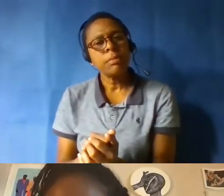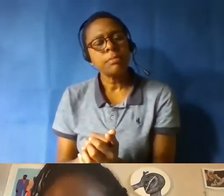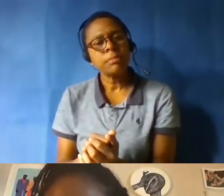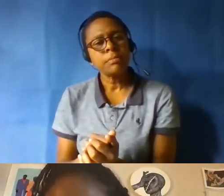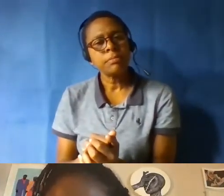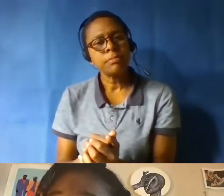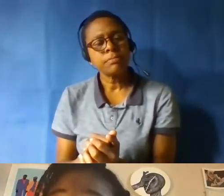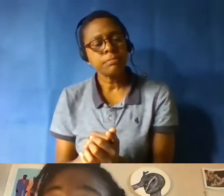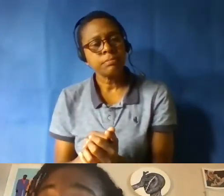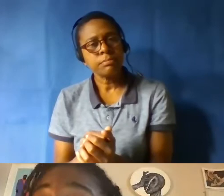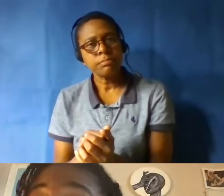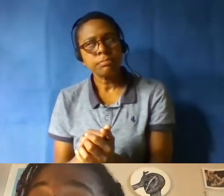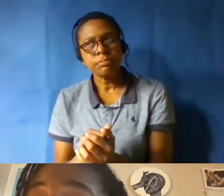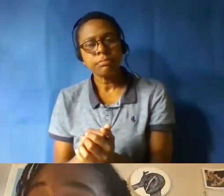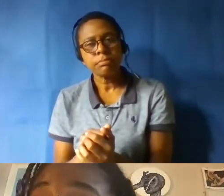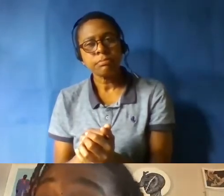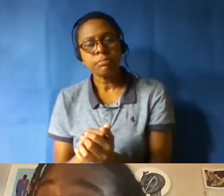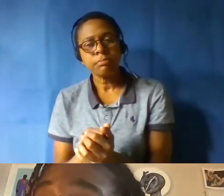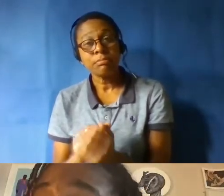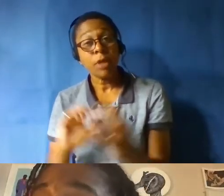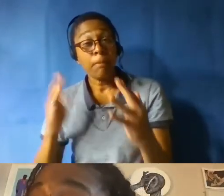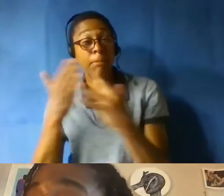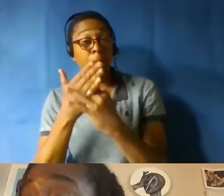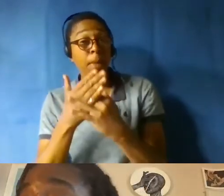sorry no I've just noticed that there's an addition to the question I thought